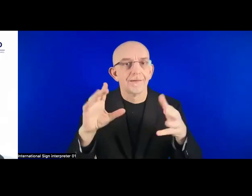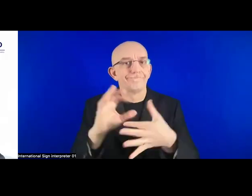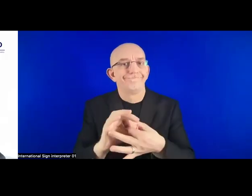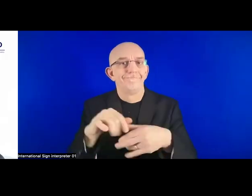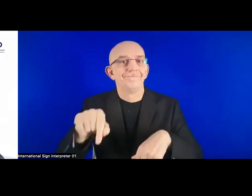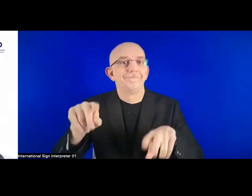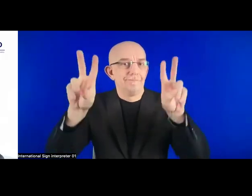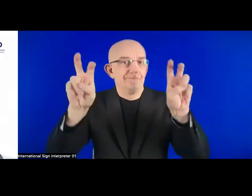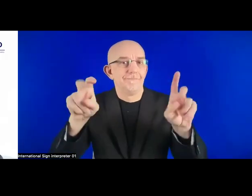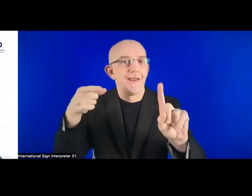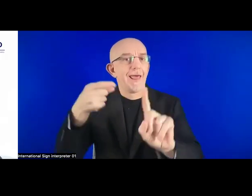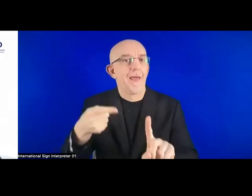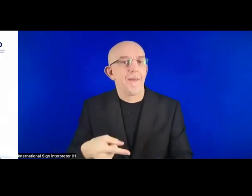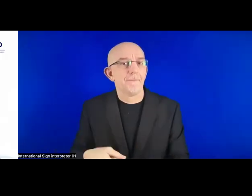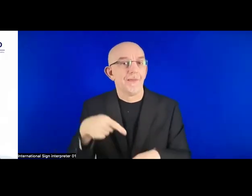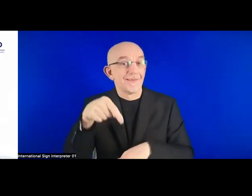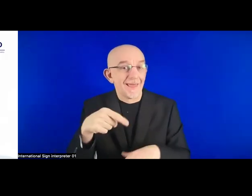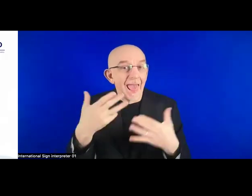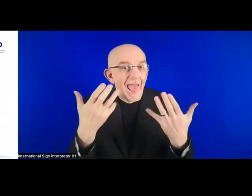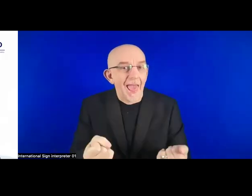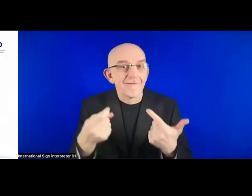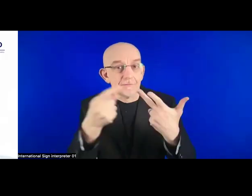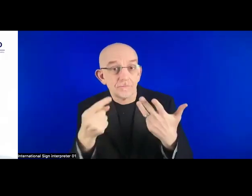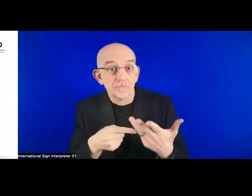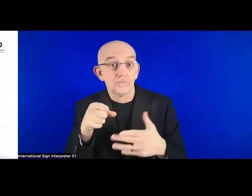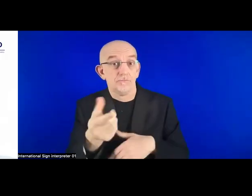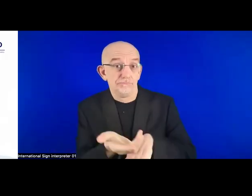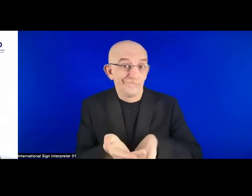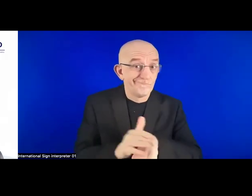need to approach a PREPARED supervisor and get support for your proposal before you